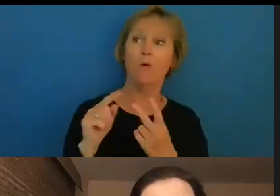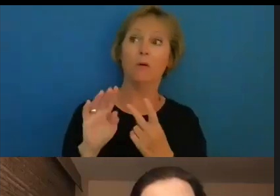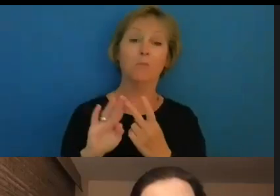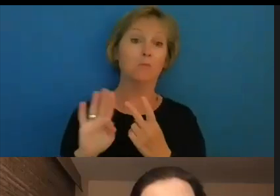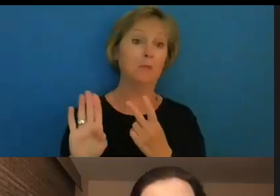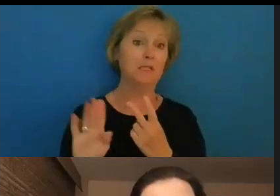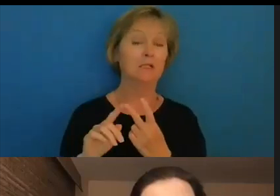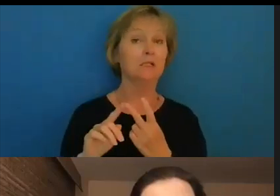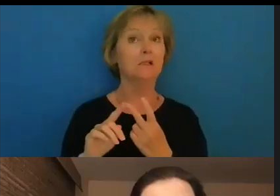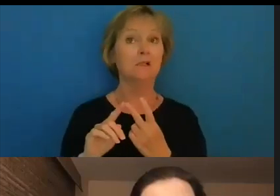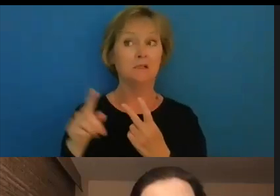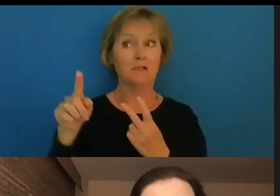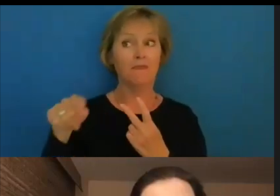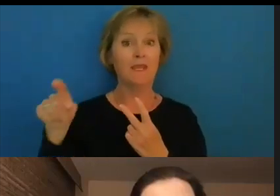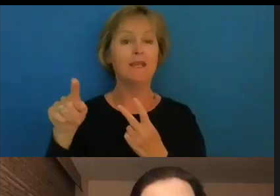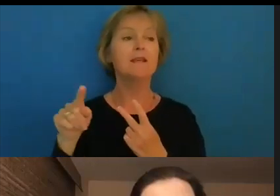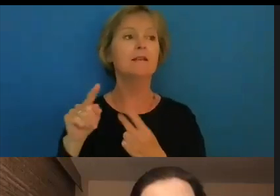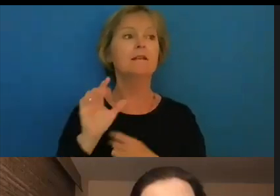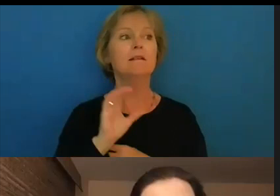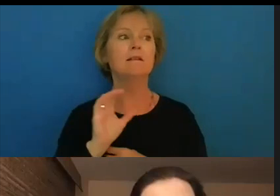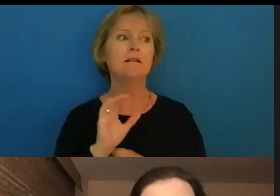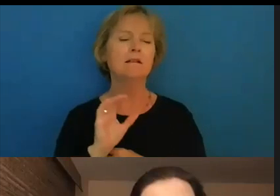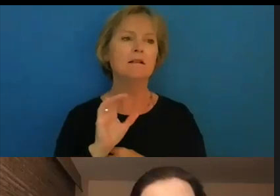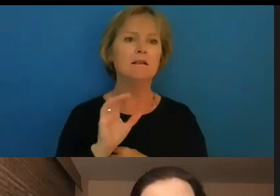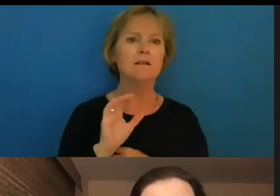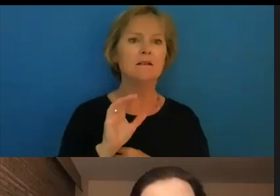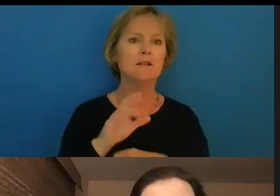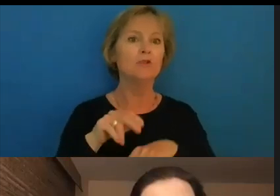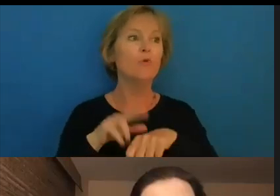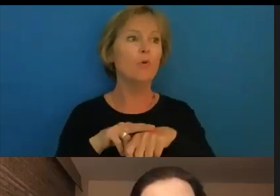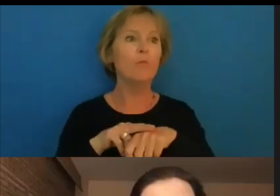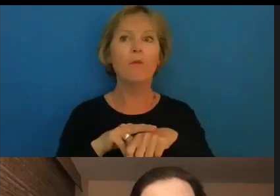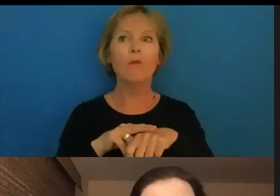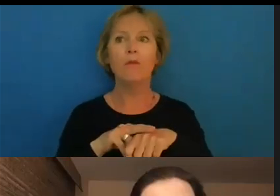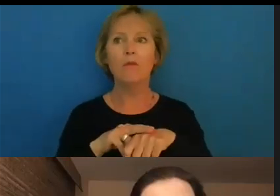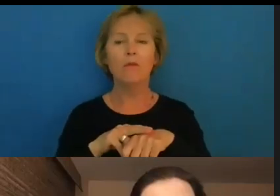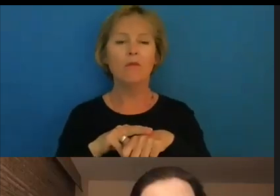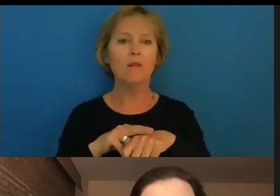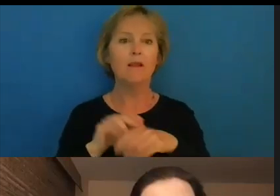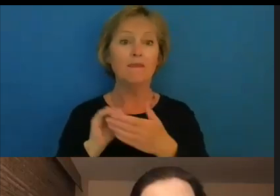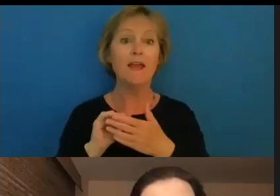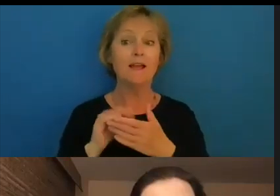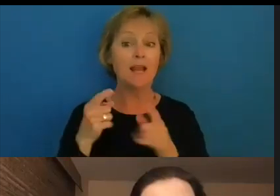Are seeking, you know-- the normalcy, that was before this thing struck.